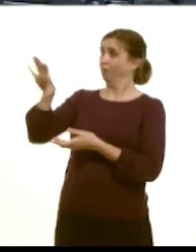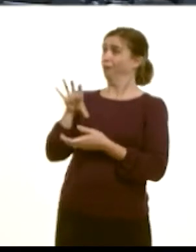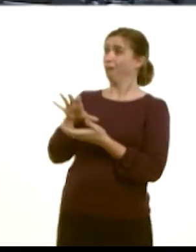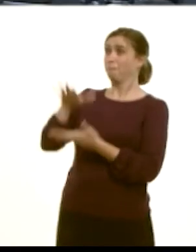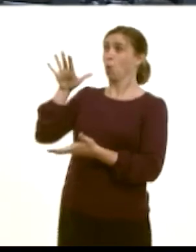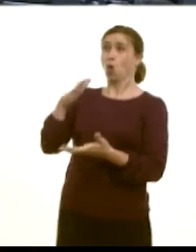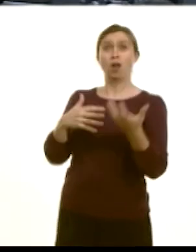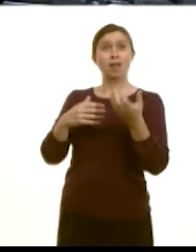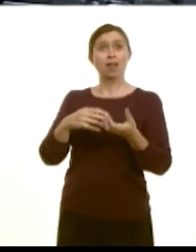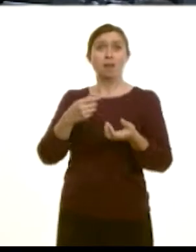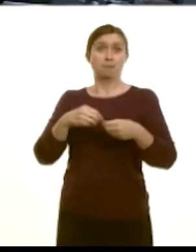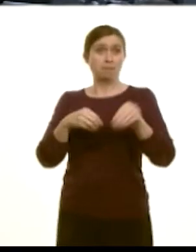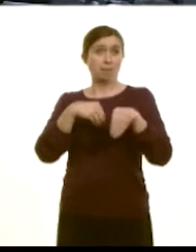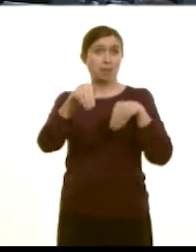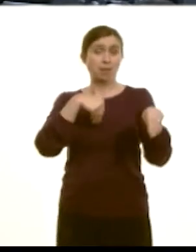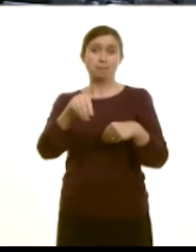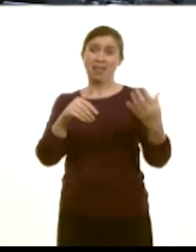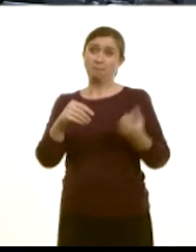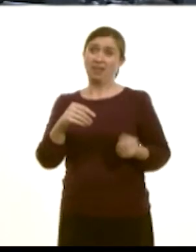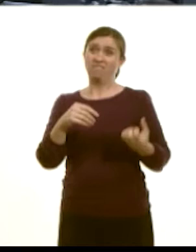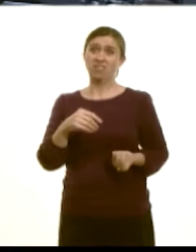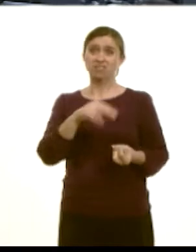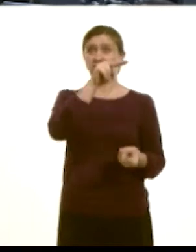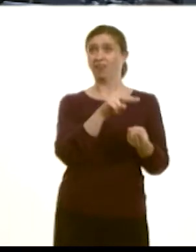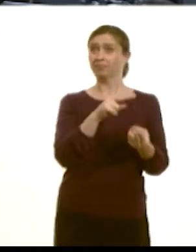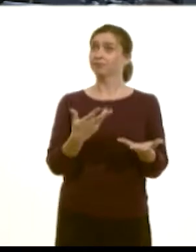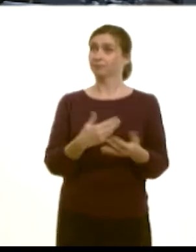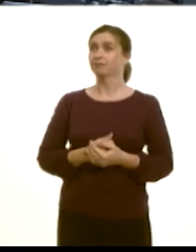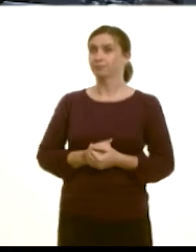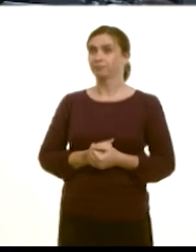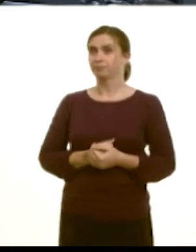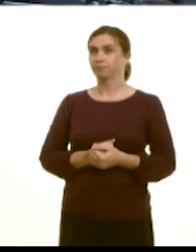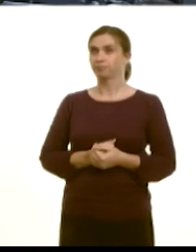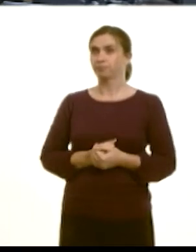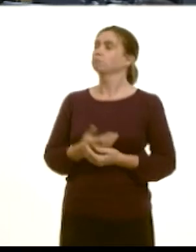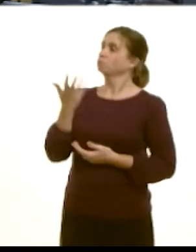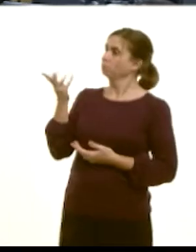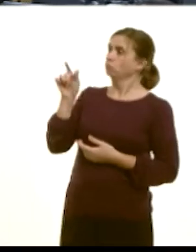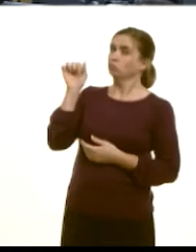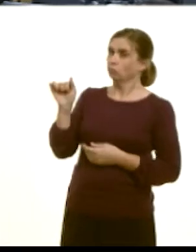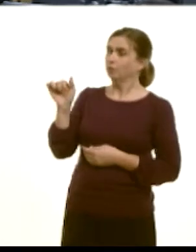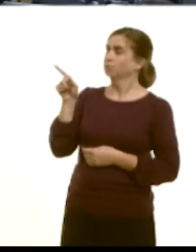Carwyn Jones: Very true, and the Member, of course, summarises what we stand for on these benches, particularly.